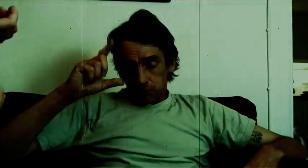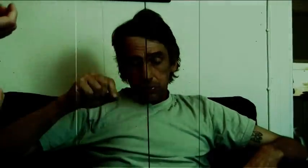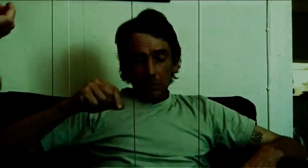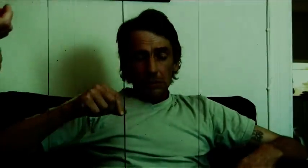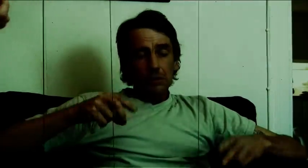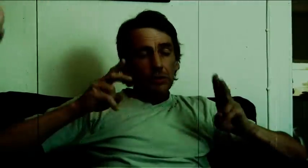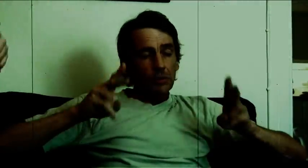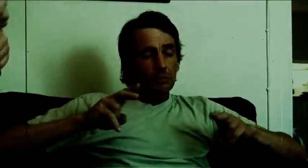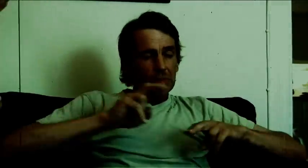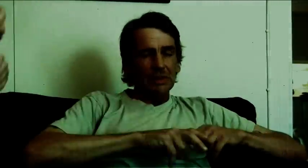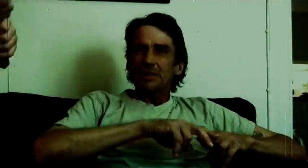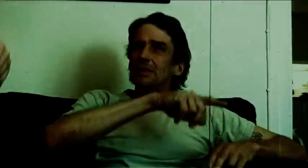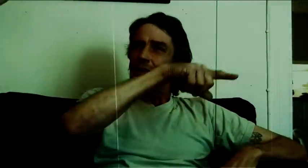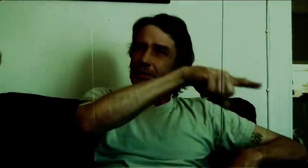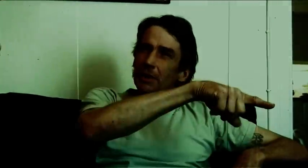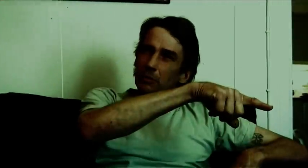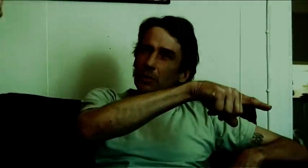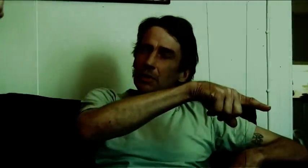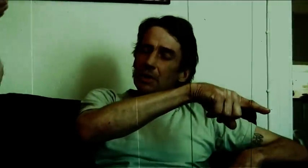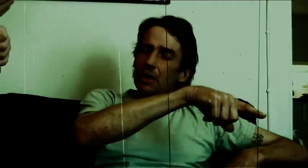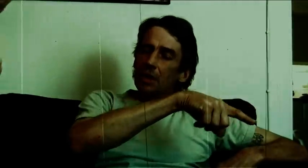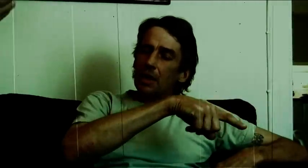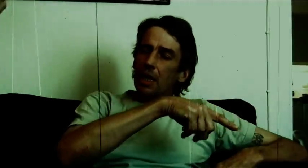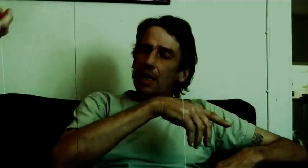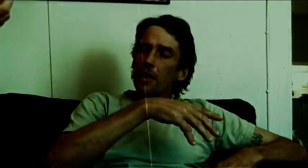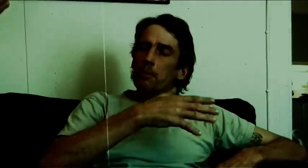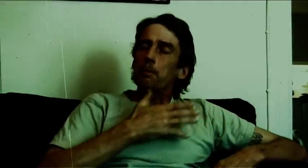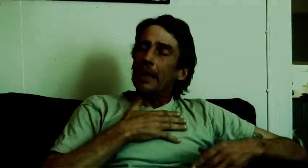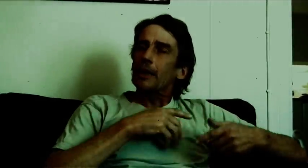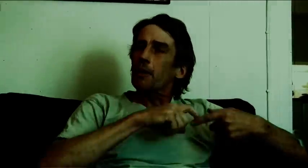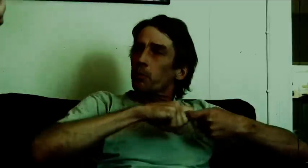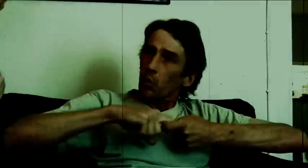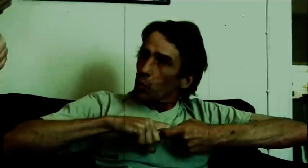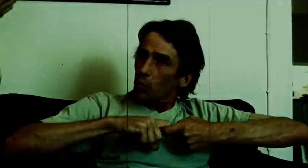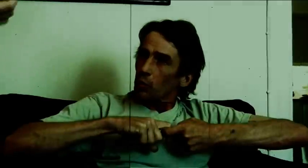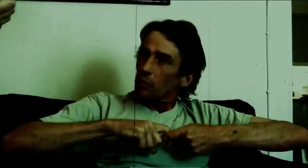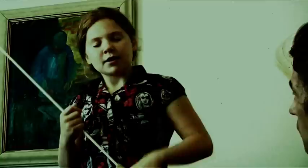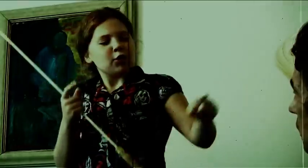He who sits over there is my brother.